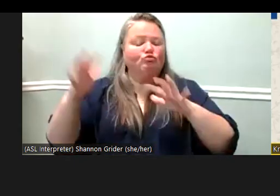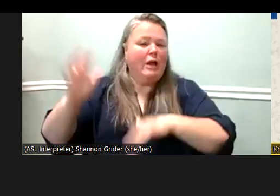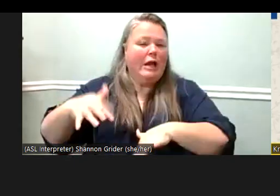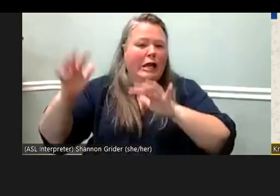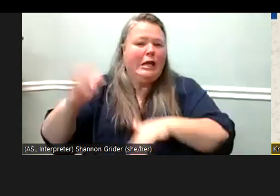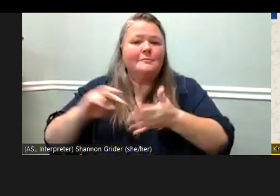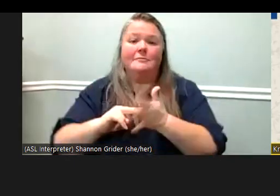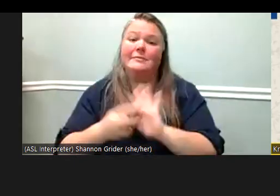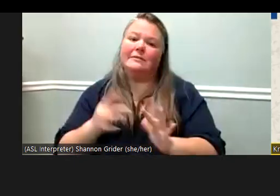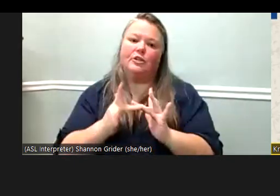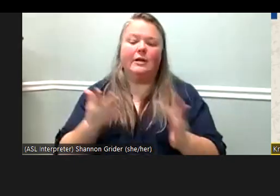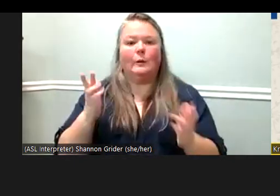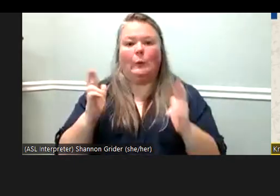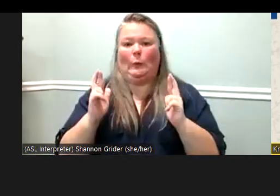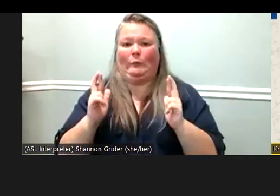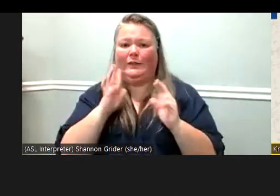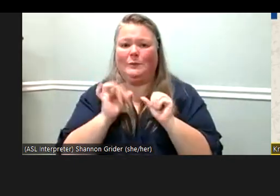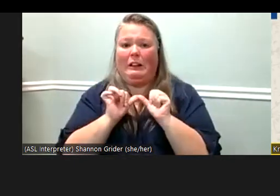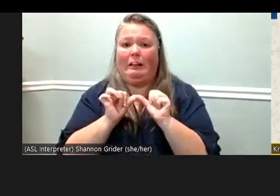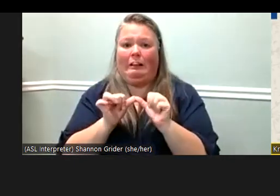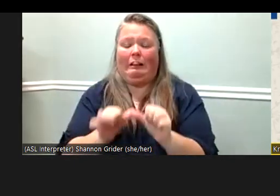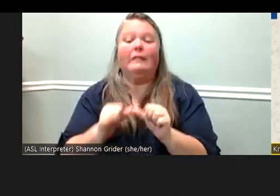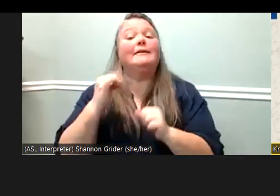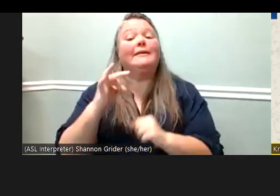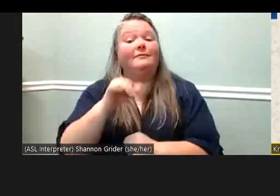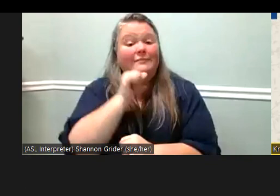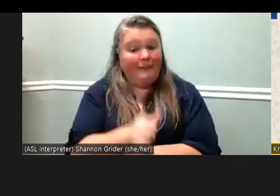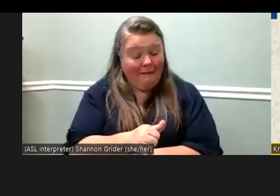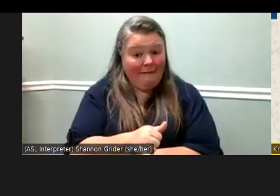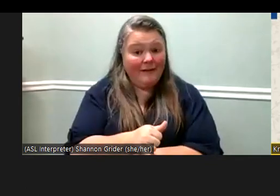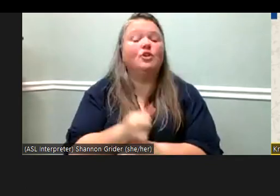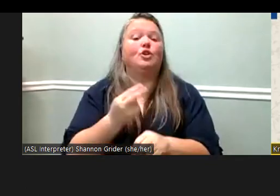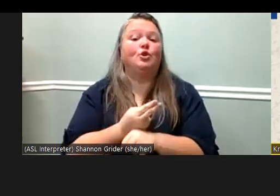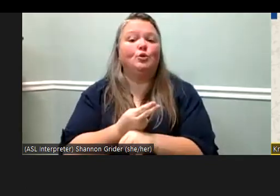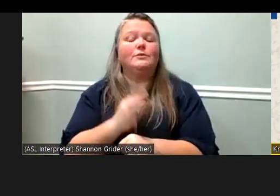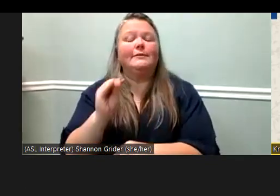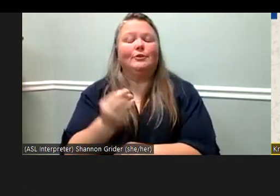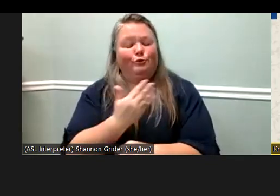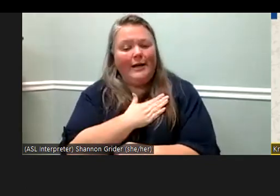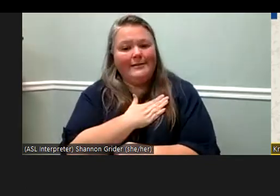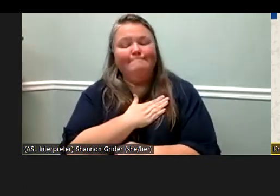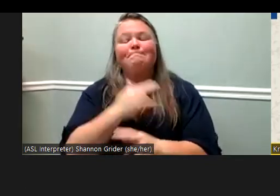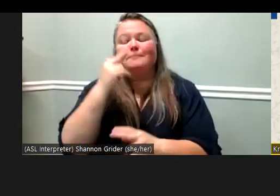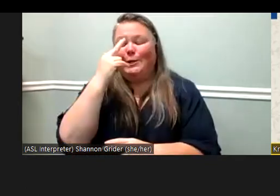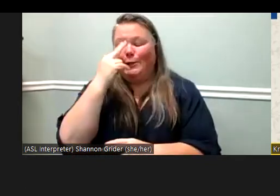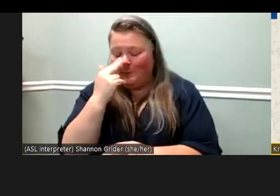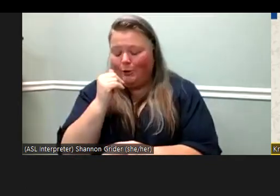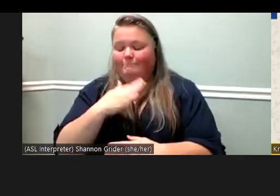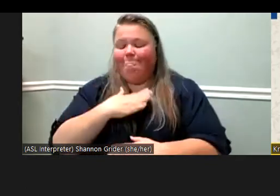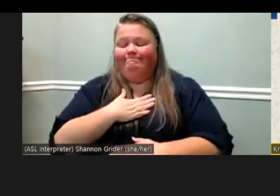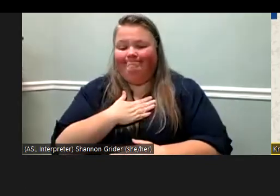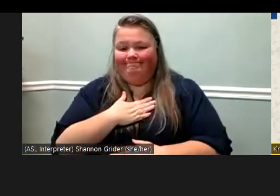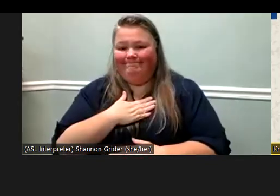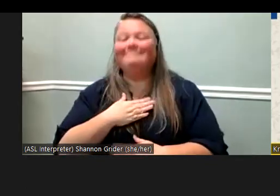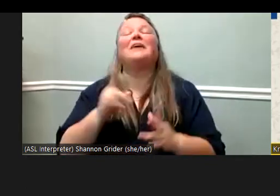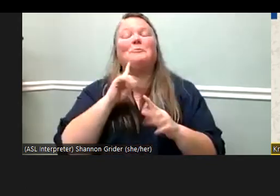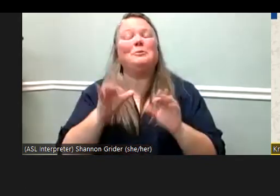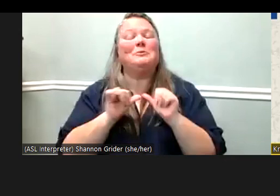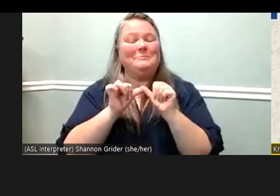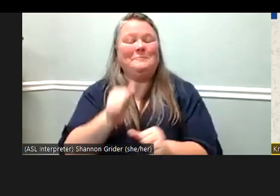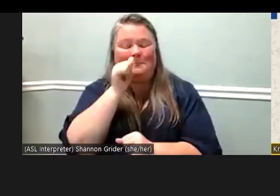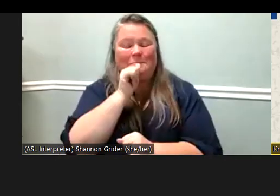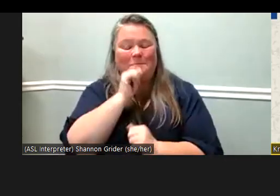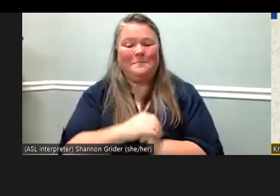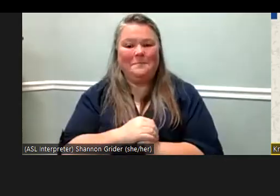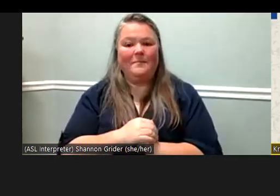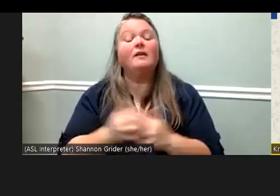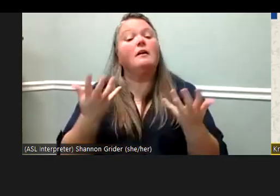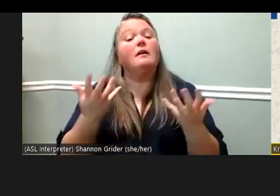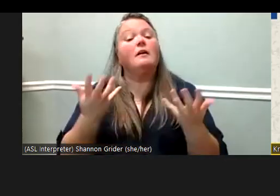EVERYONE TO USE THE CHAT IF THEY HAVE A QUESTION. WE'LL DO QUESTIONS AND ANSWERS AT THE END. YOU CAN ALSO USE THE CHAT IF YOU HAVE ANY TECHNICAL DIFFICULTIES. IT'S